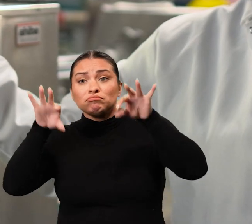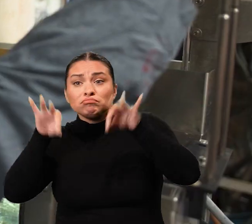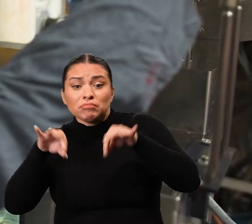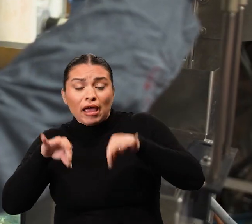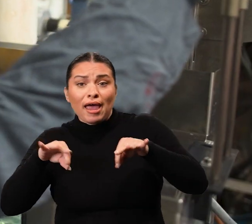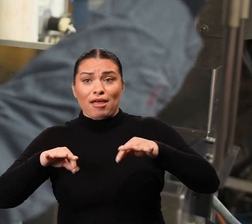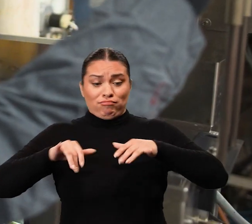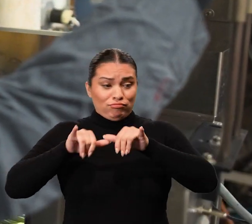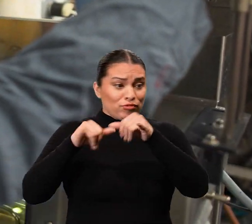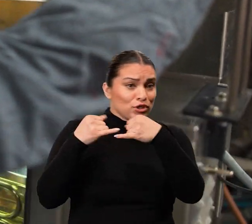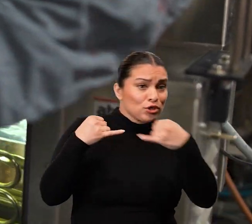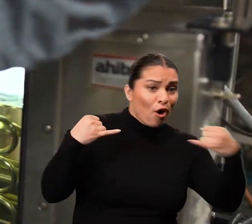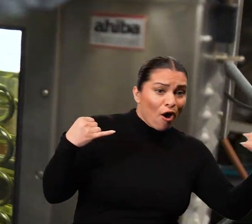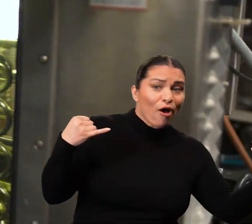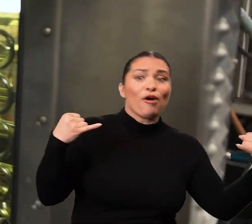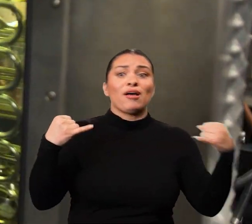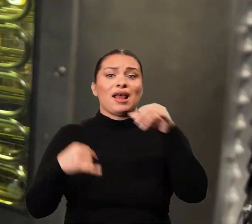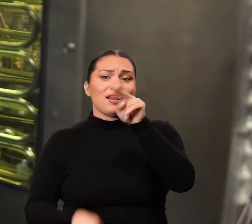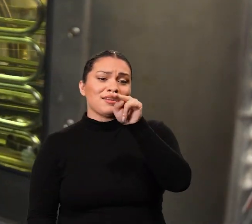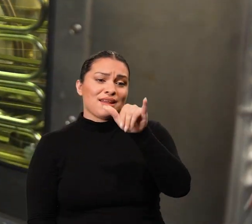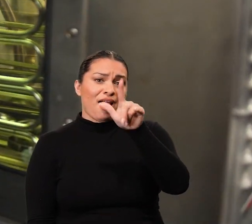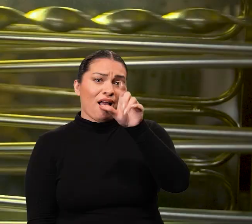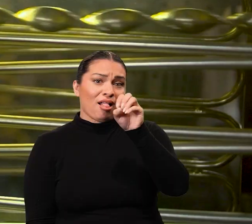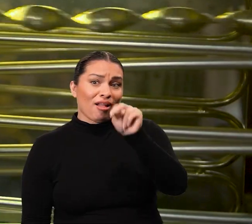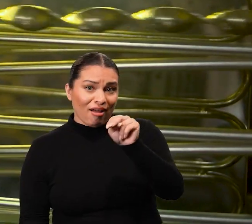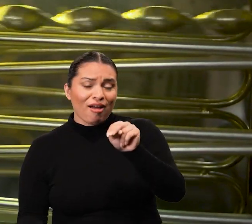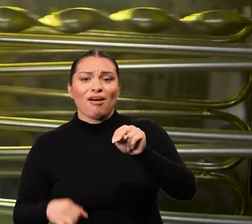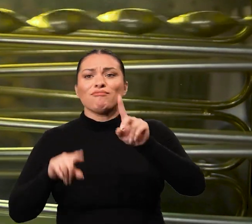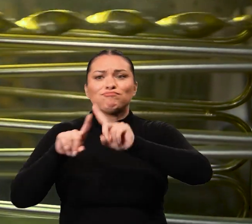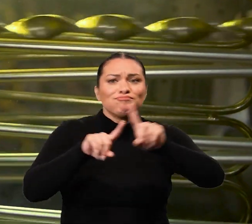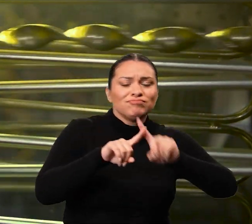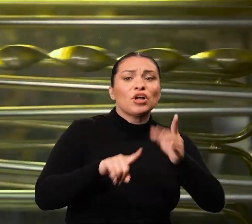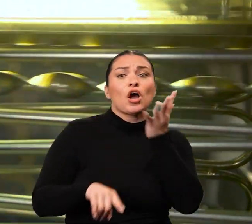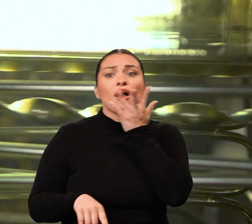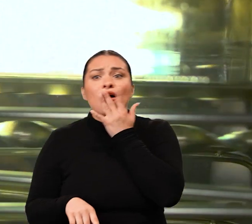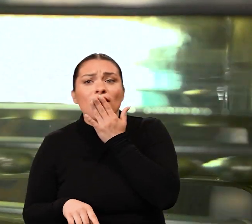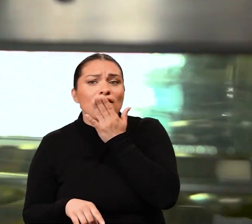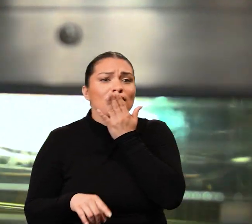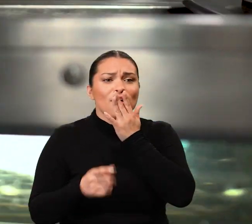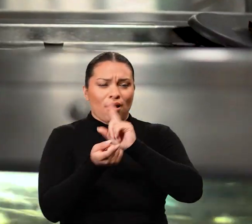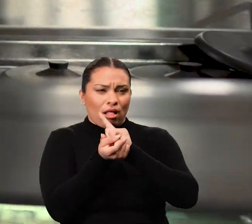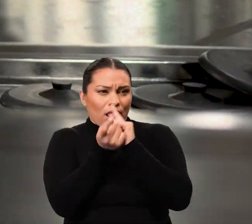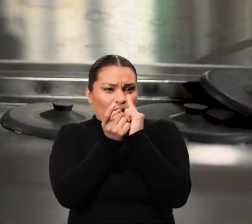Sometimes we dye yarns, like nylon. Then the colored yarn is used to make clothes.